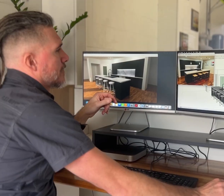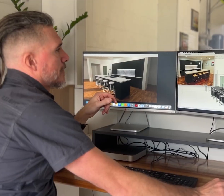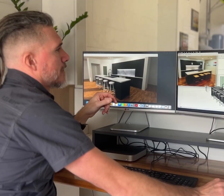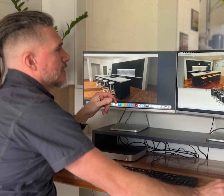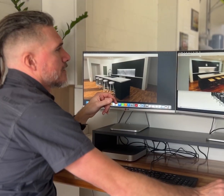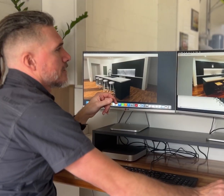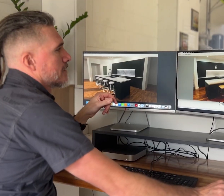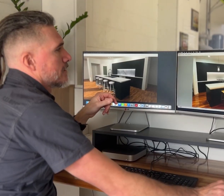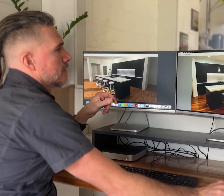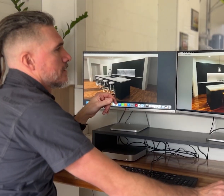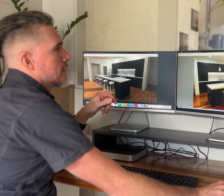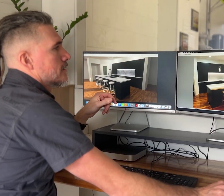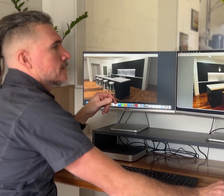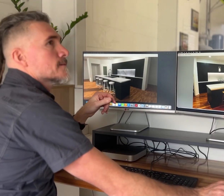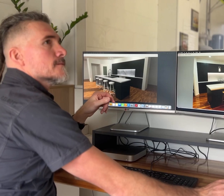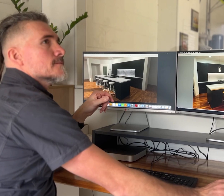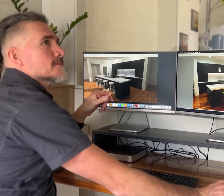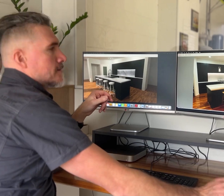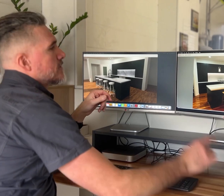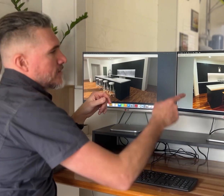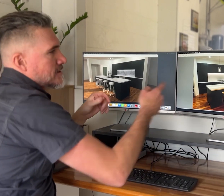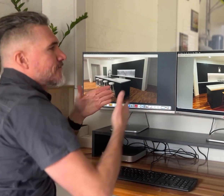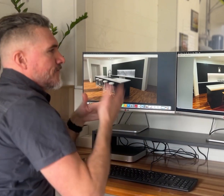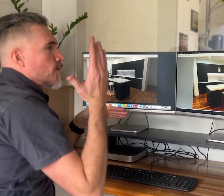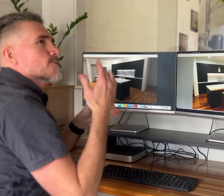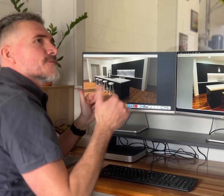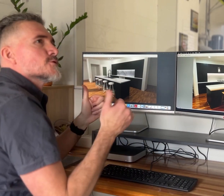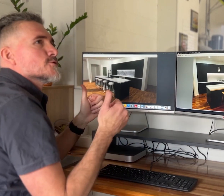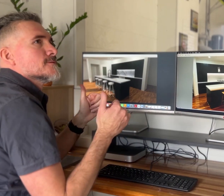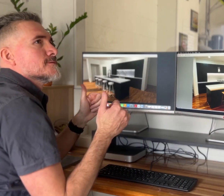then I'll go ahead and build it and that's the finished final product.